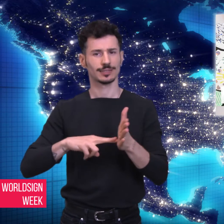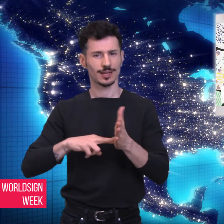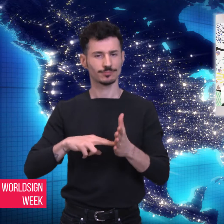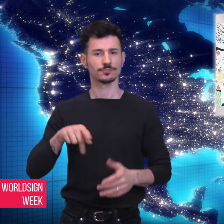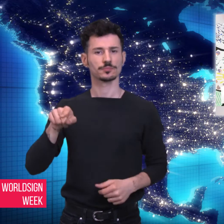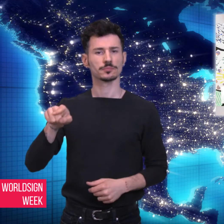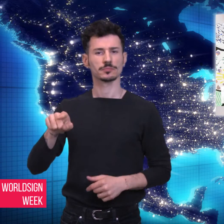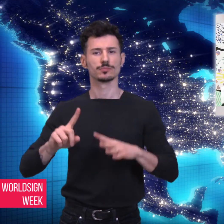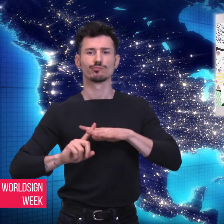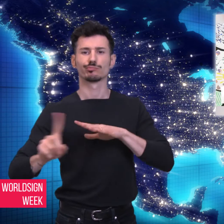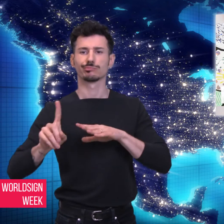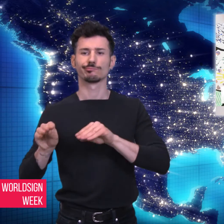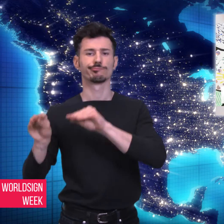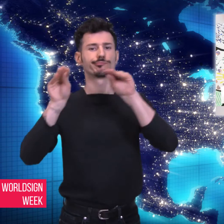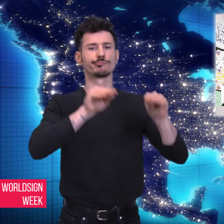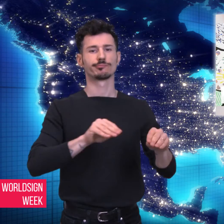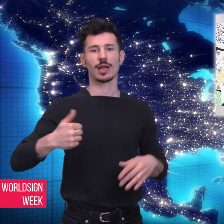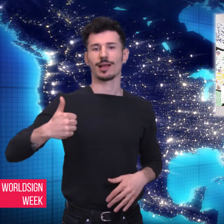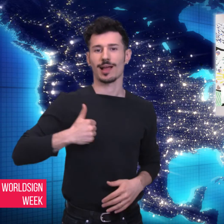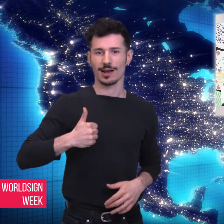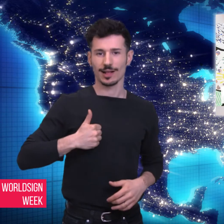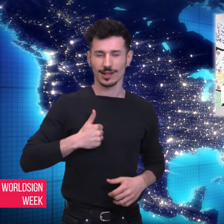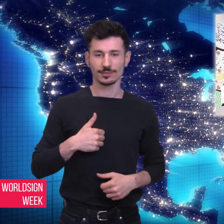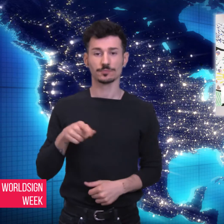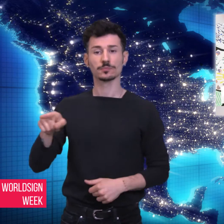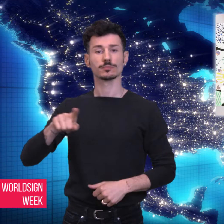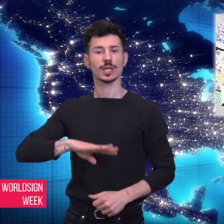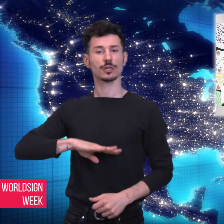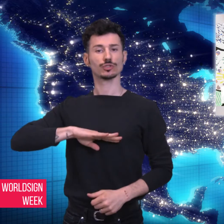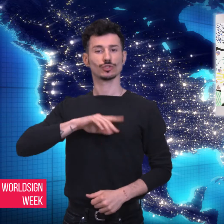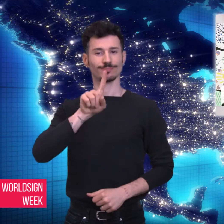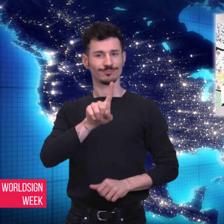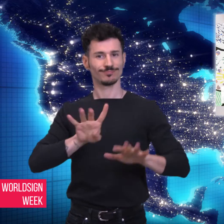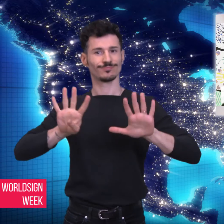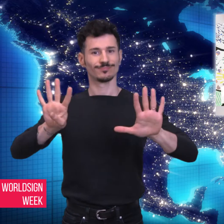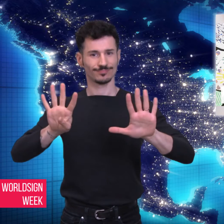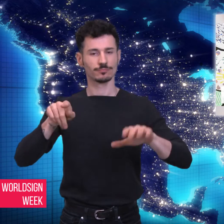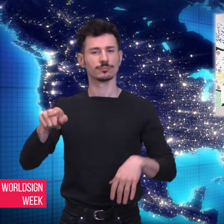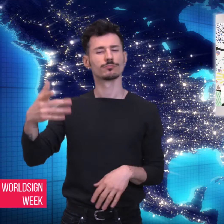and he was from Syria. He is now a refugee living in